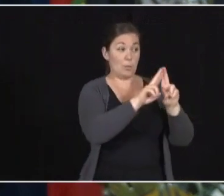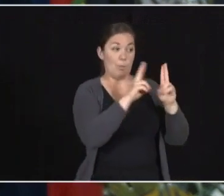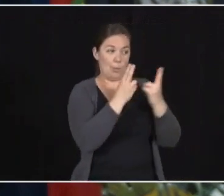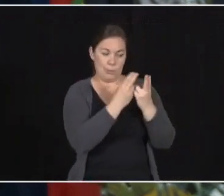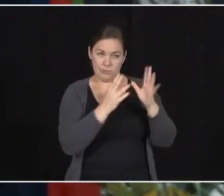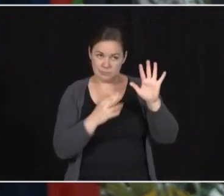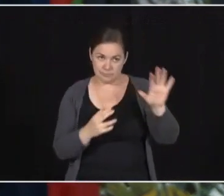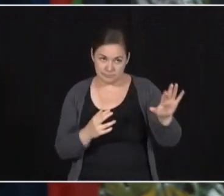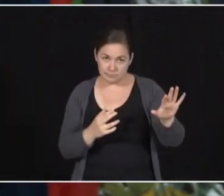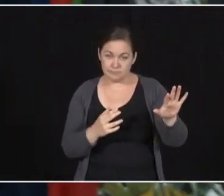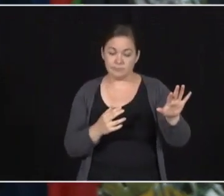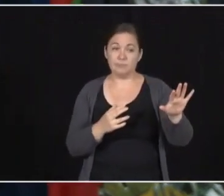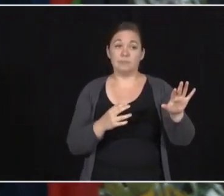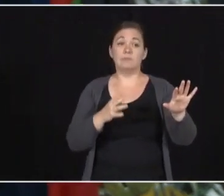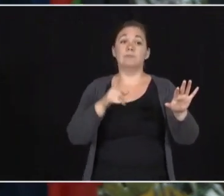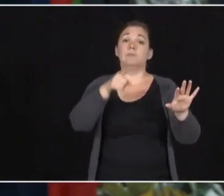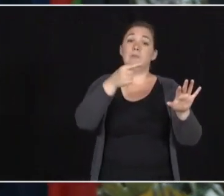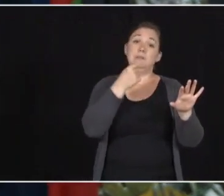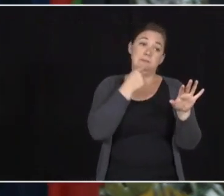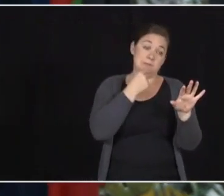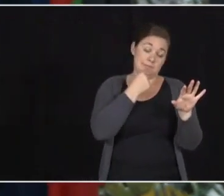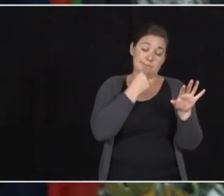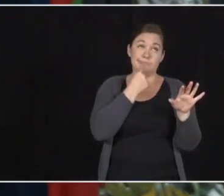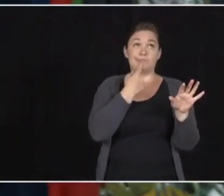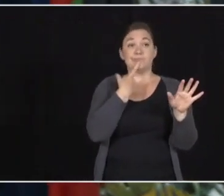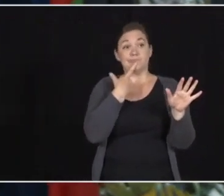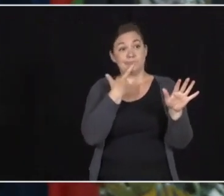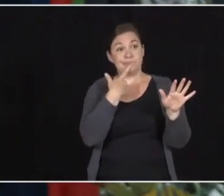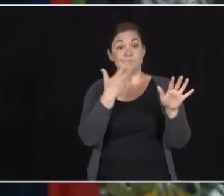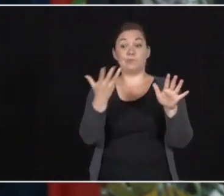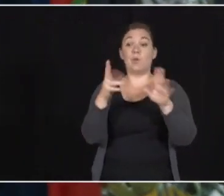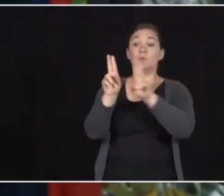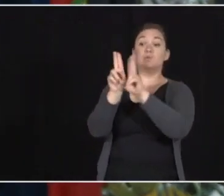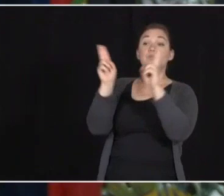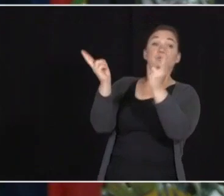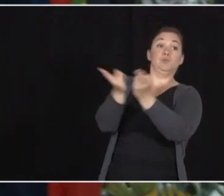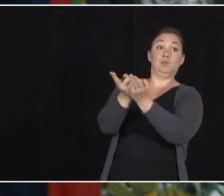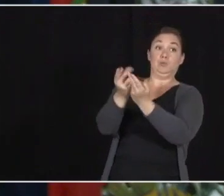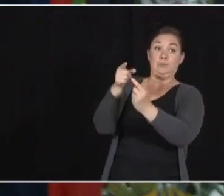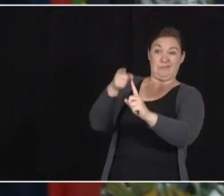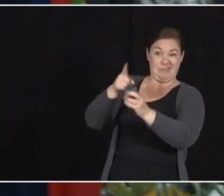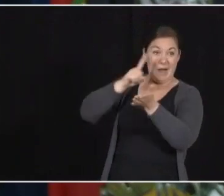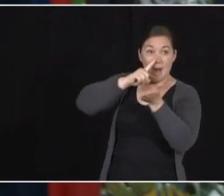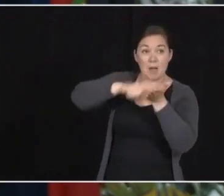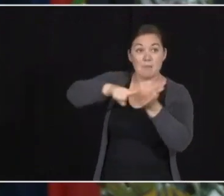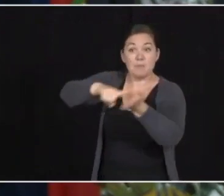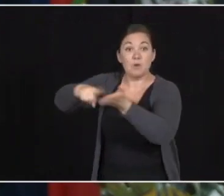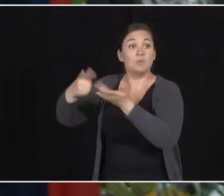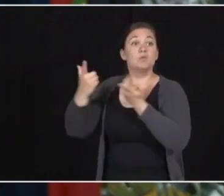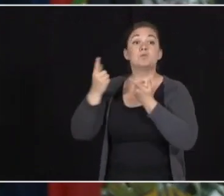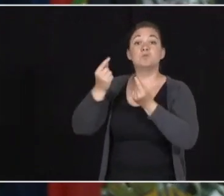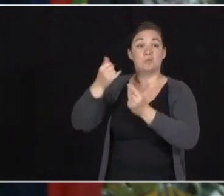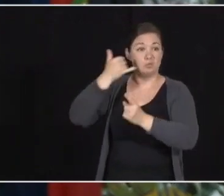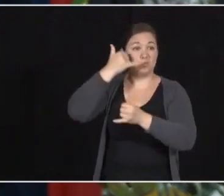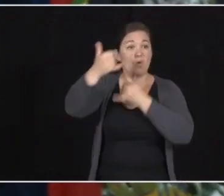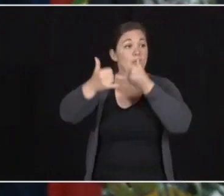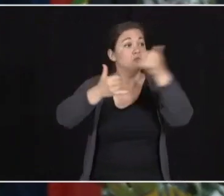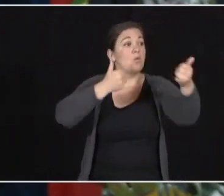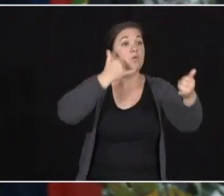have been asked, they were doing telephone calls for inspections. The truth of the matter is they were refusing